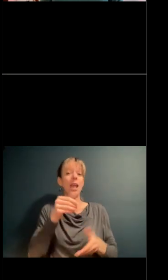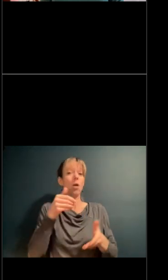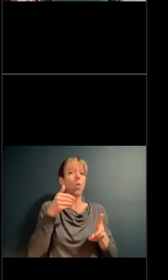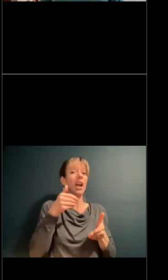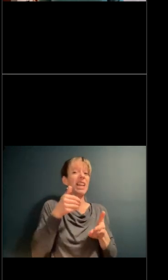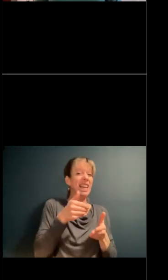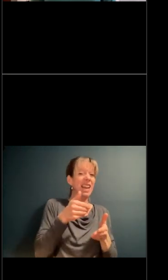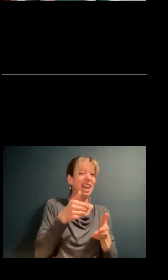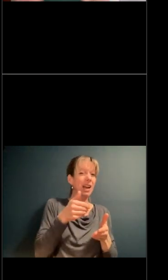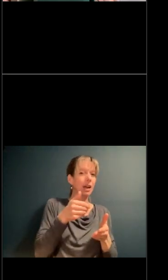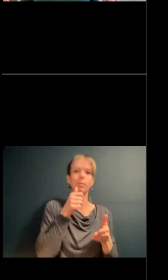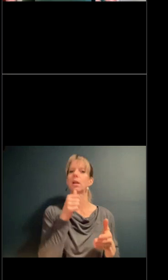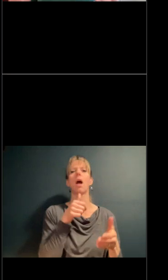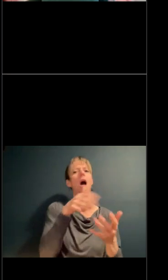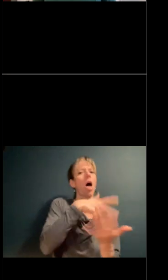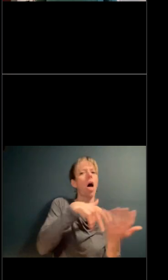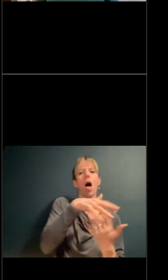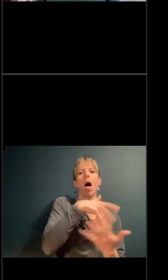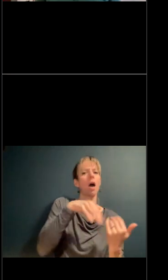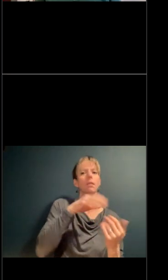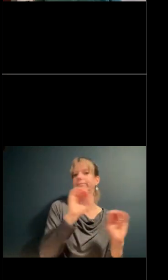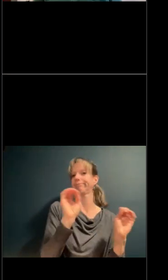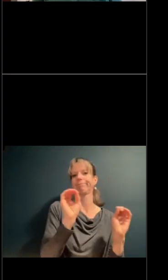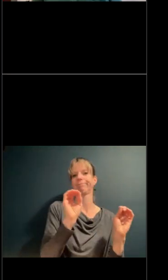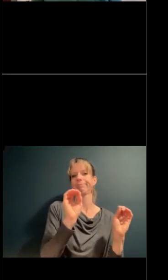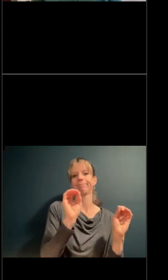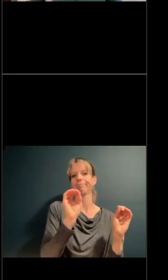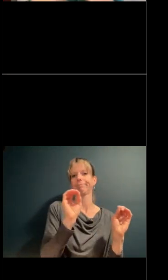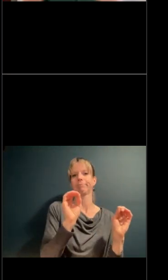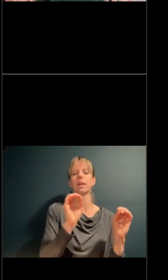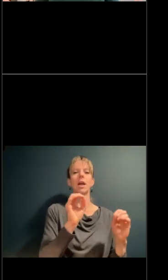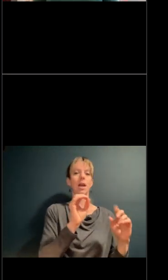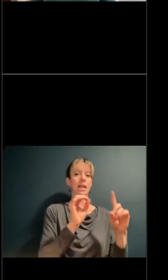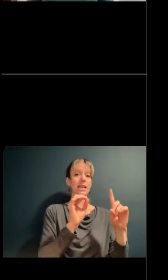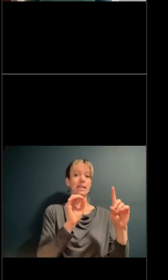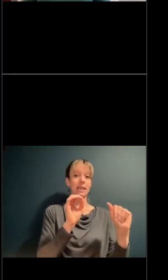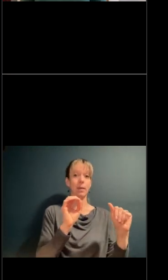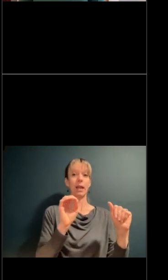really among their coworkers without disabilities. And that is what this model really looked like.